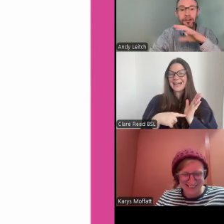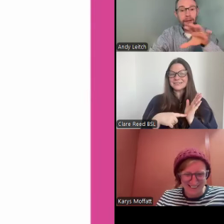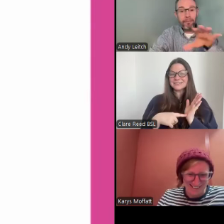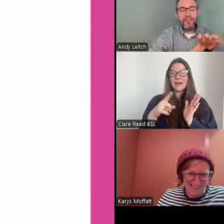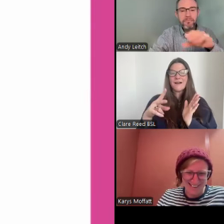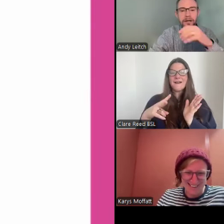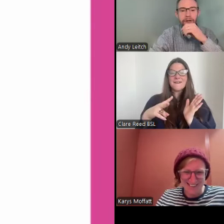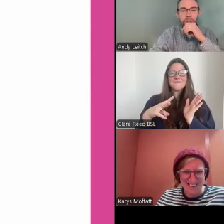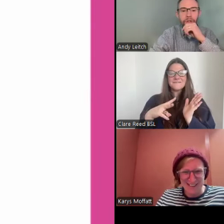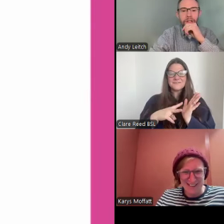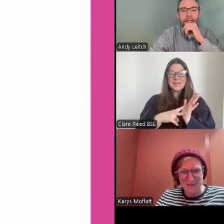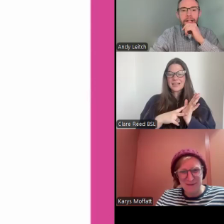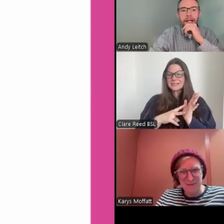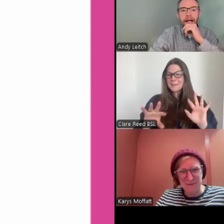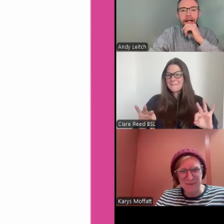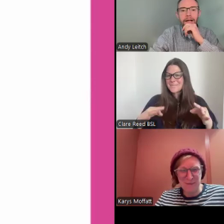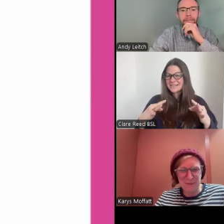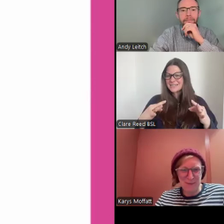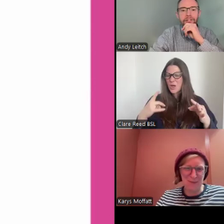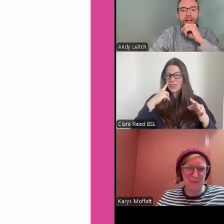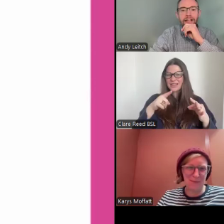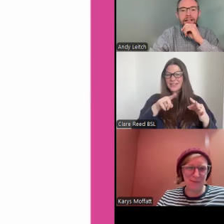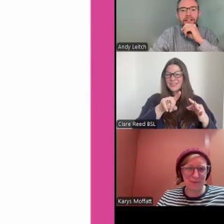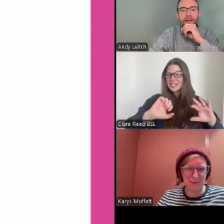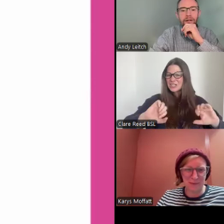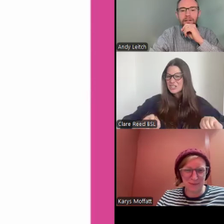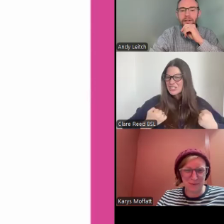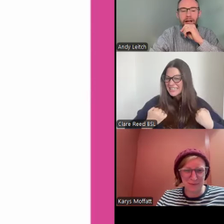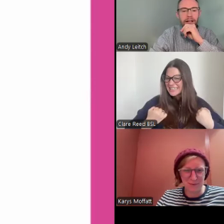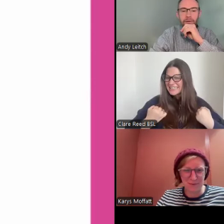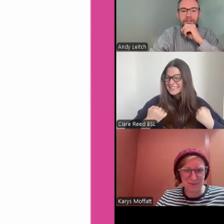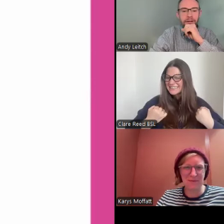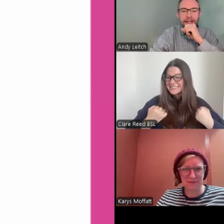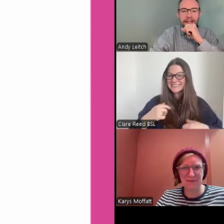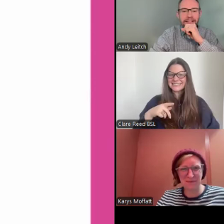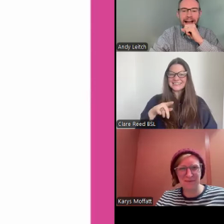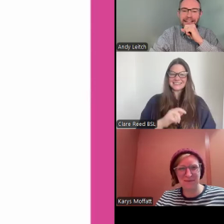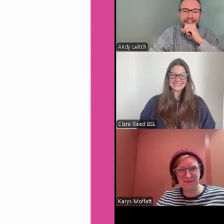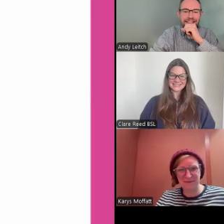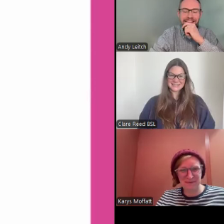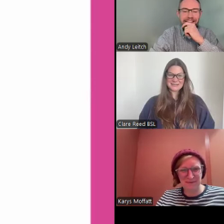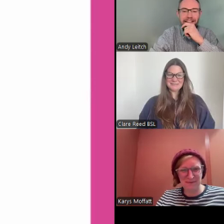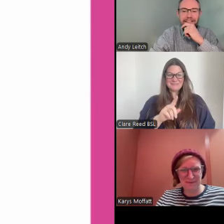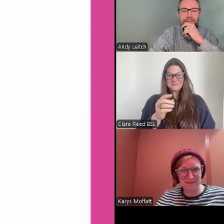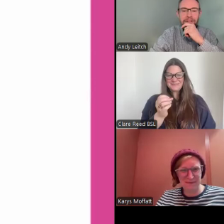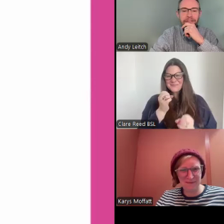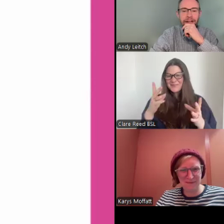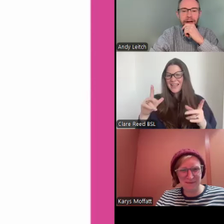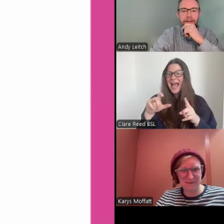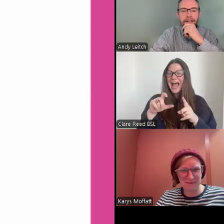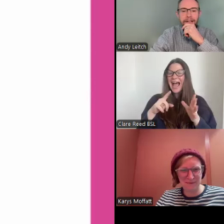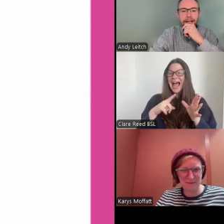[?] person's me, of course. Jackie Daytona, some cracking ones coming in here. Andy in disguise, we'll never know.